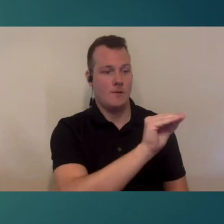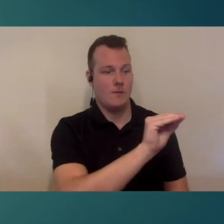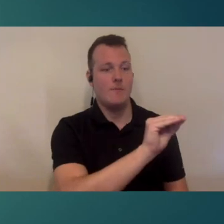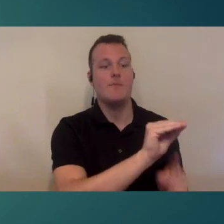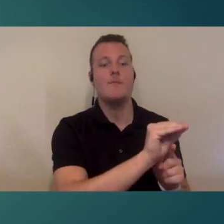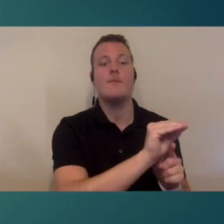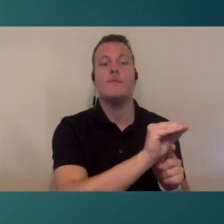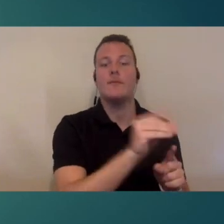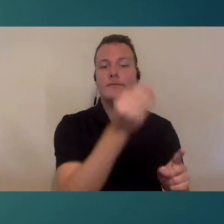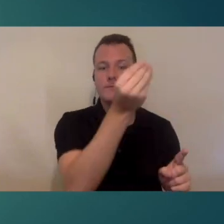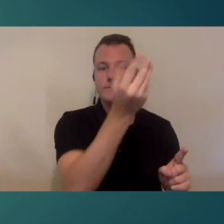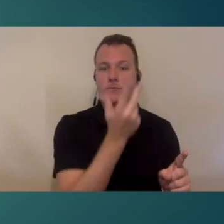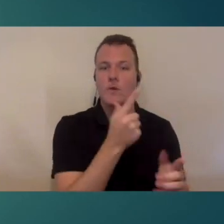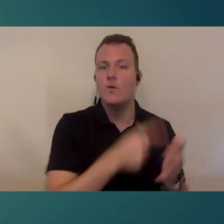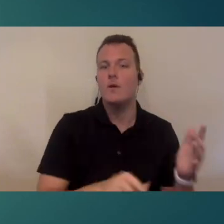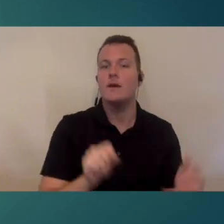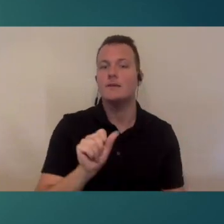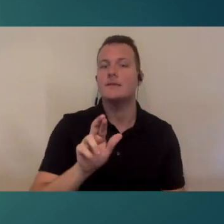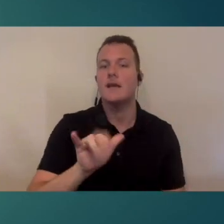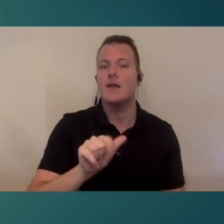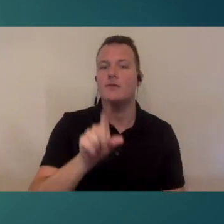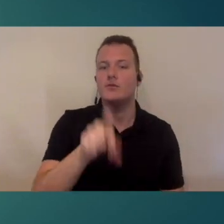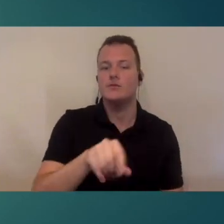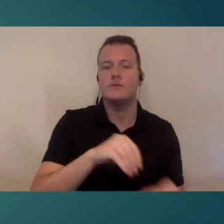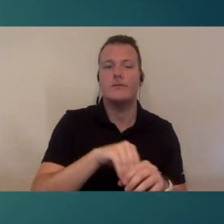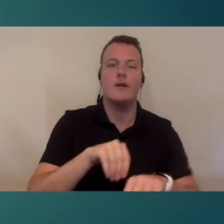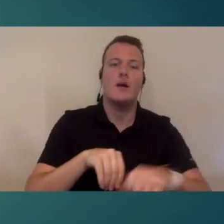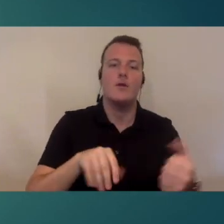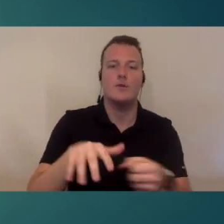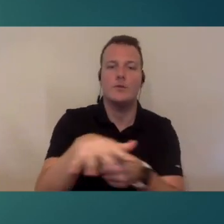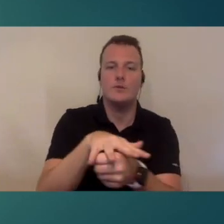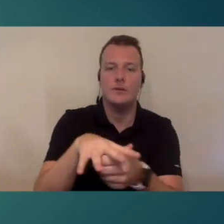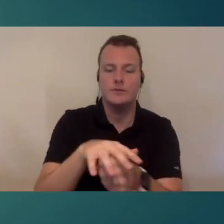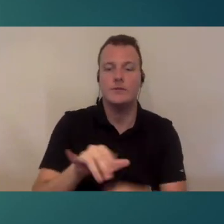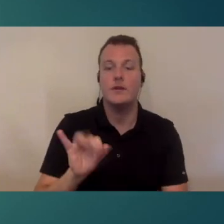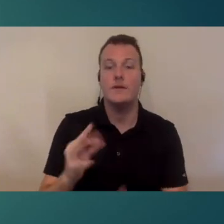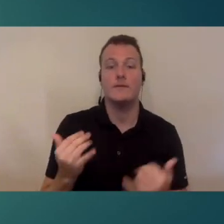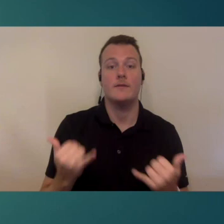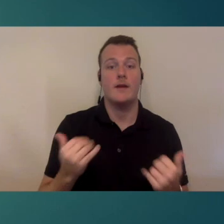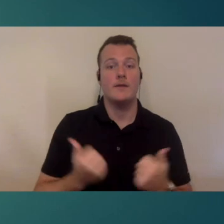will tell you what a salary should be in another location. So if you currently